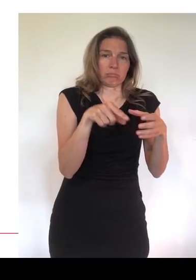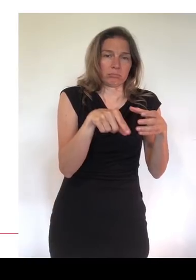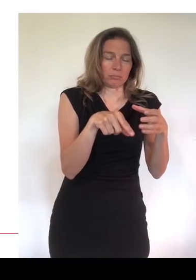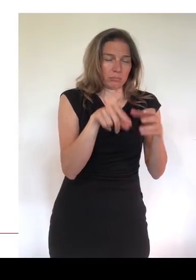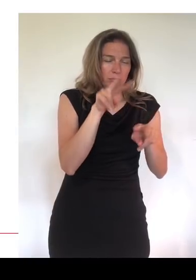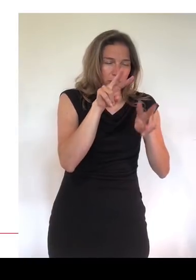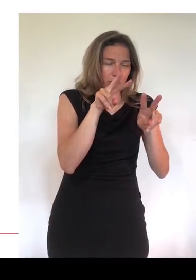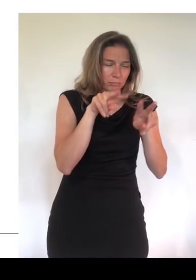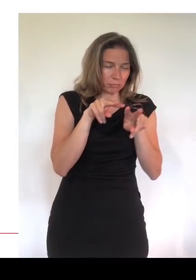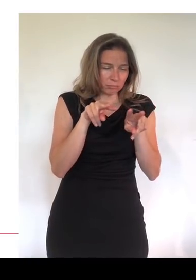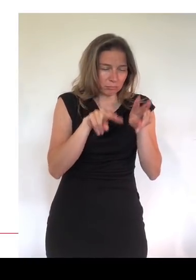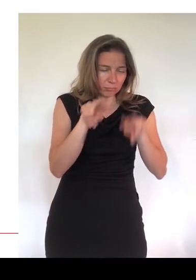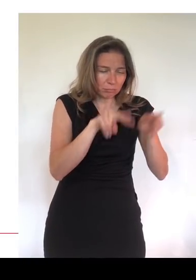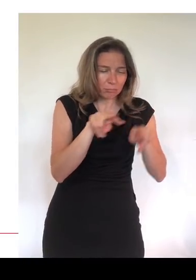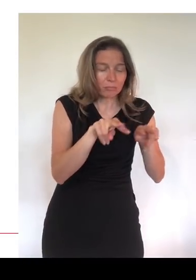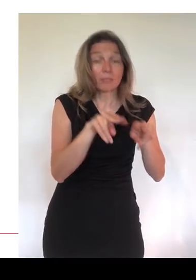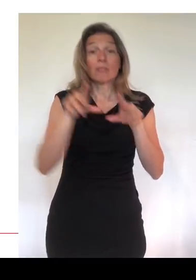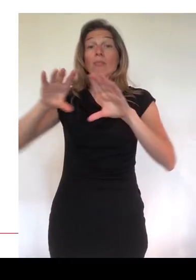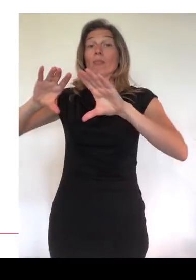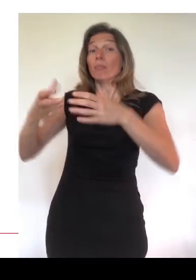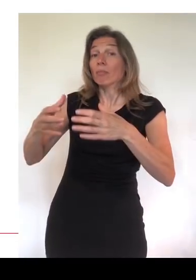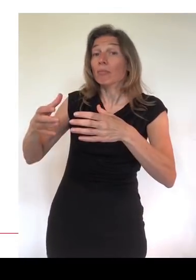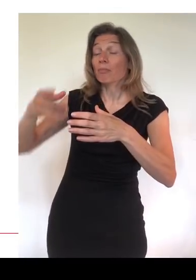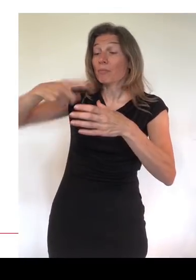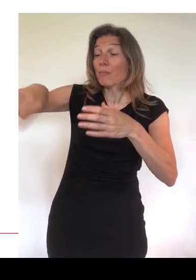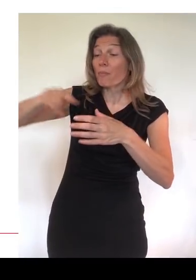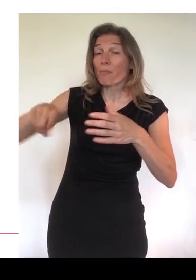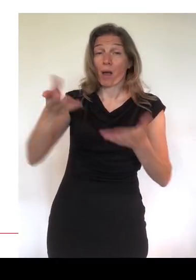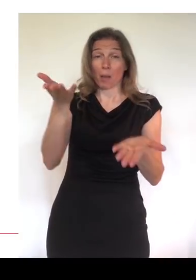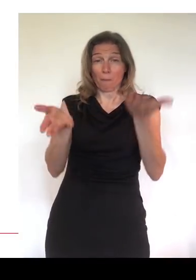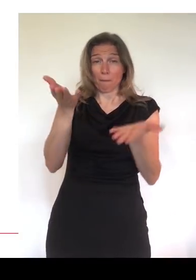development because for that you would need a large population and there's just